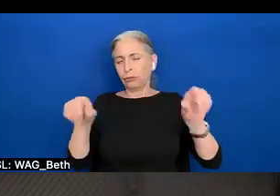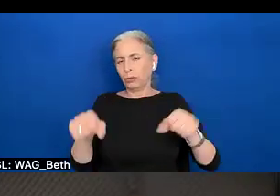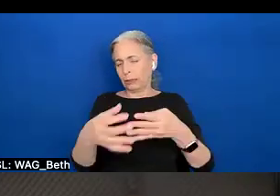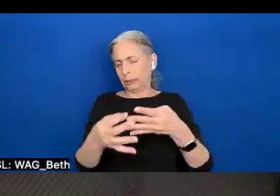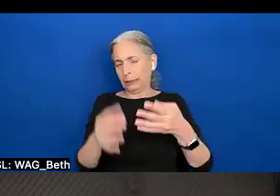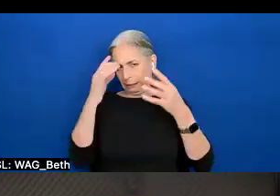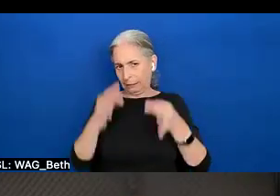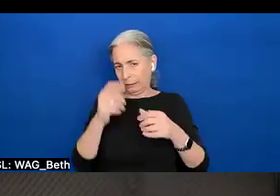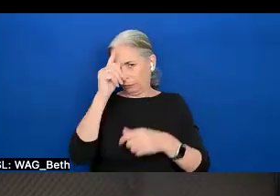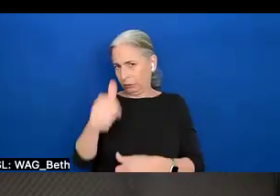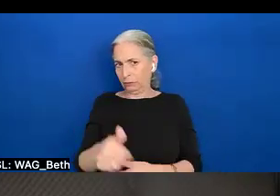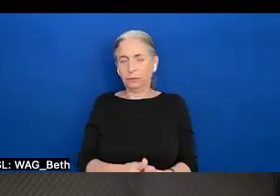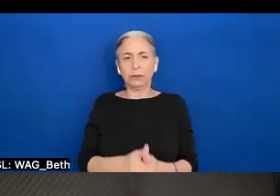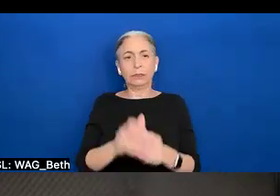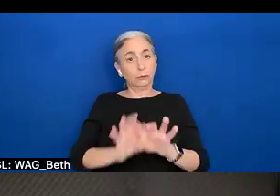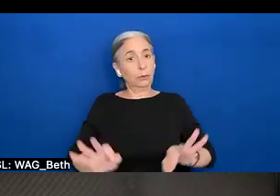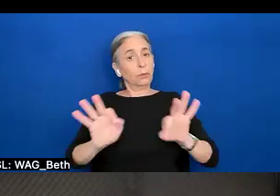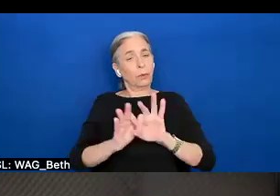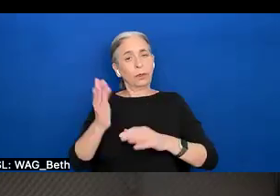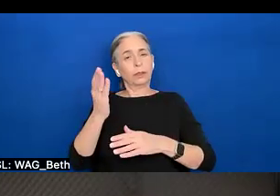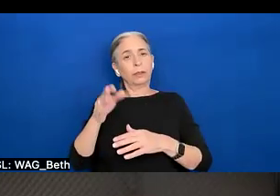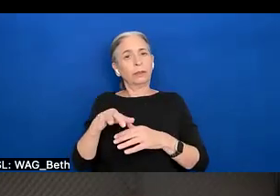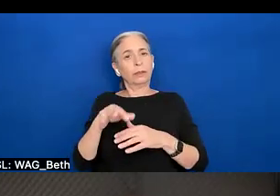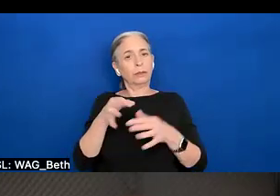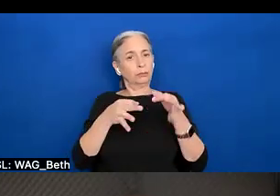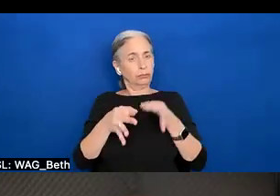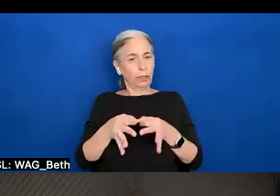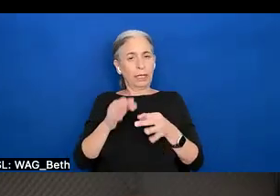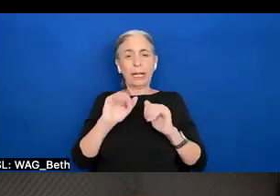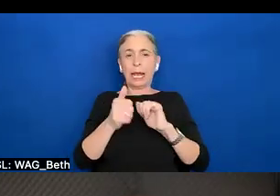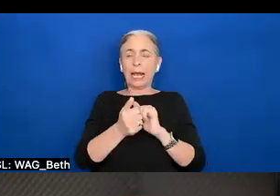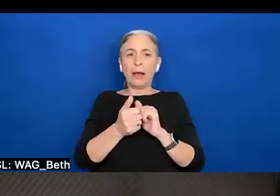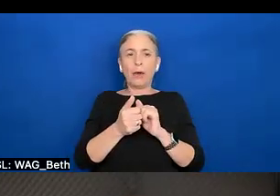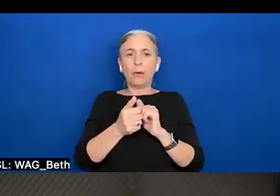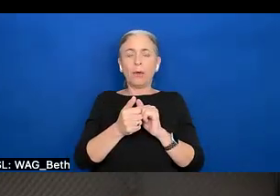The paragraph style is essential to define how the